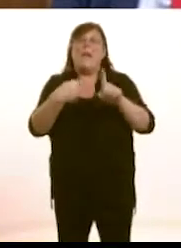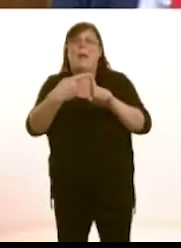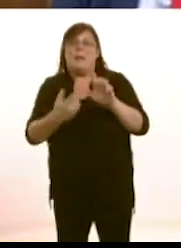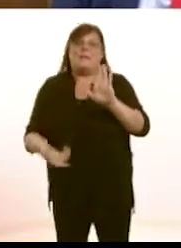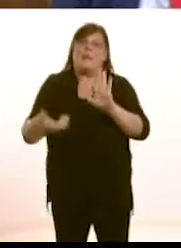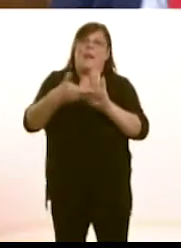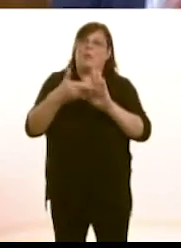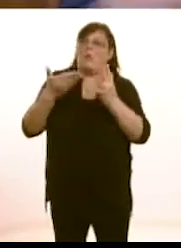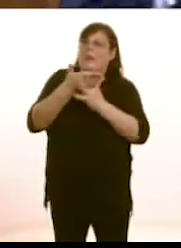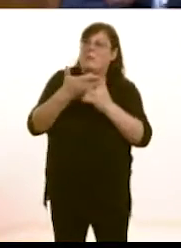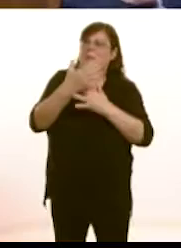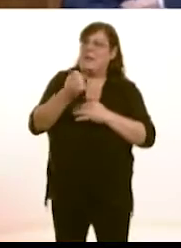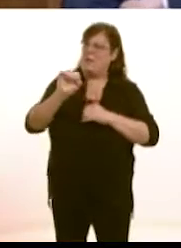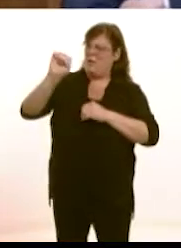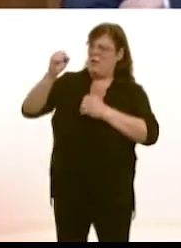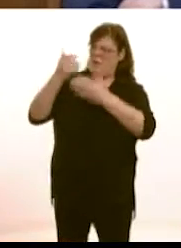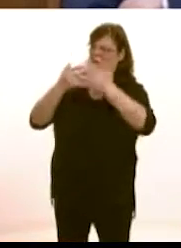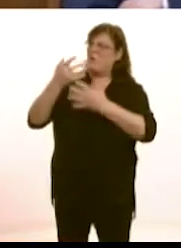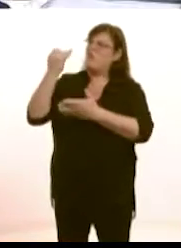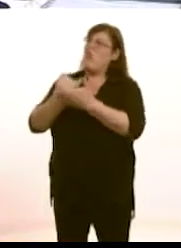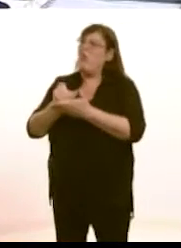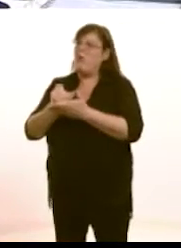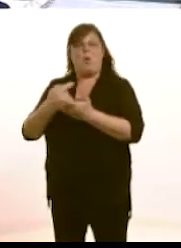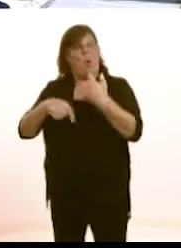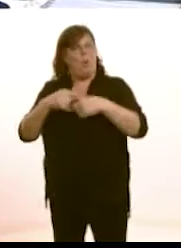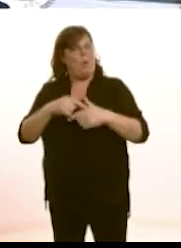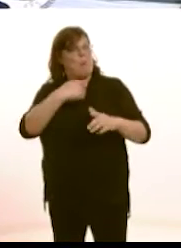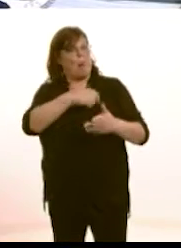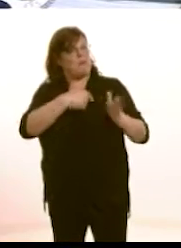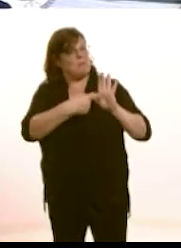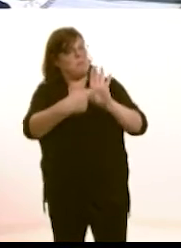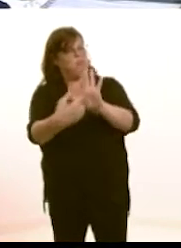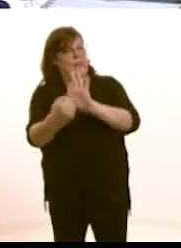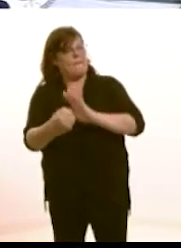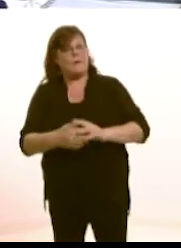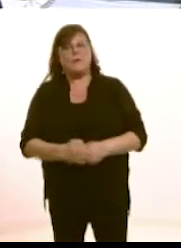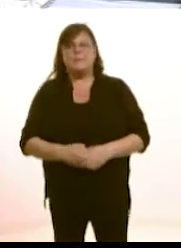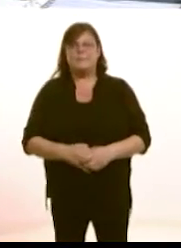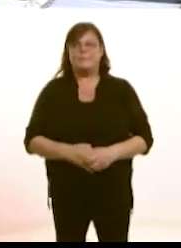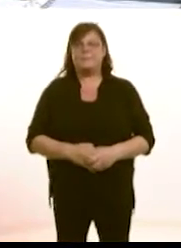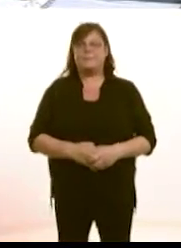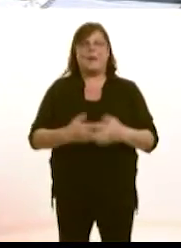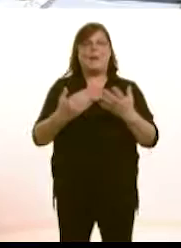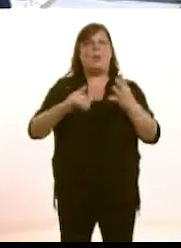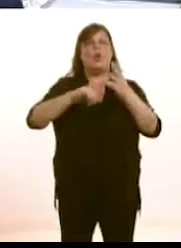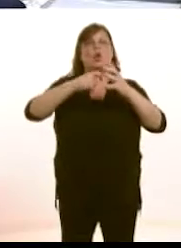The reality is heís got his figures wrong, and we delivered on our promises. Y Llywydd / The Presiding Officer: Arweinydd grwp UKIP, Neil Hamilton.